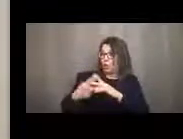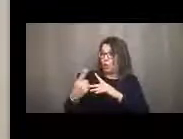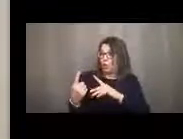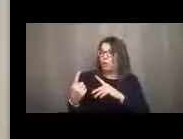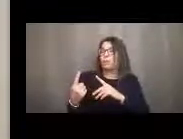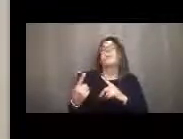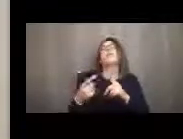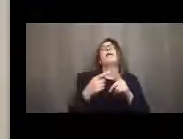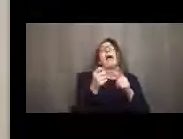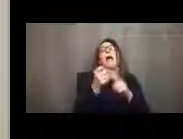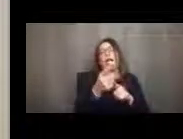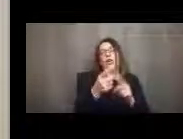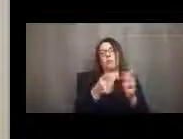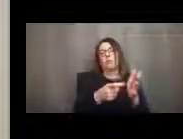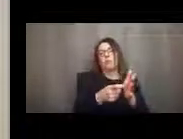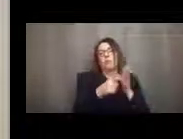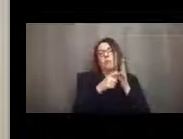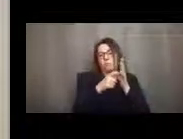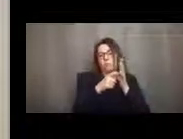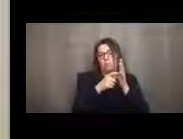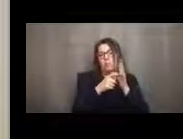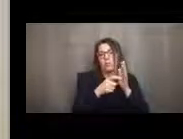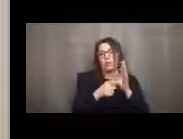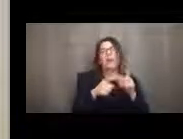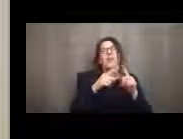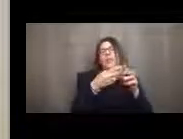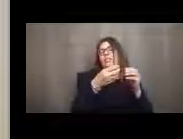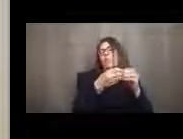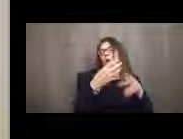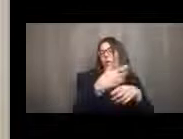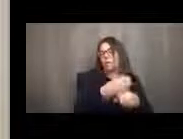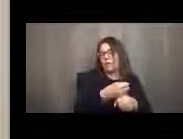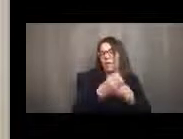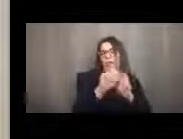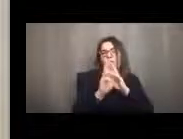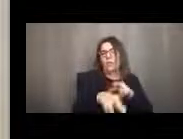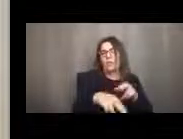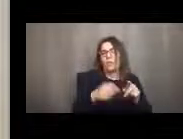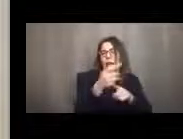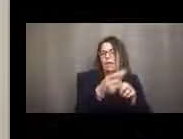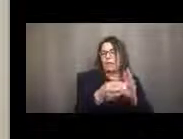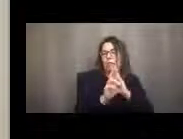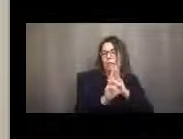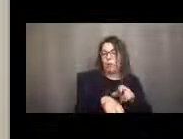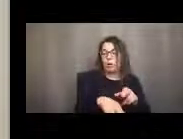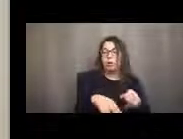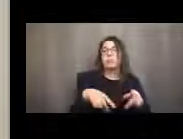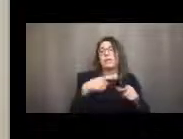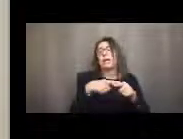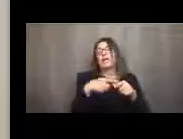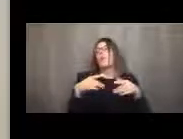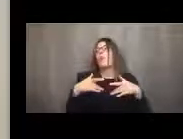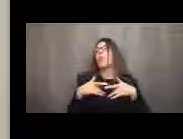The annual report is a much more abbreviated report. It tells NIH about the status of the FCOI,